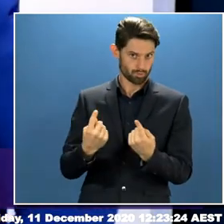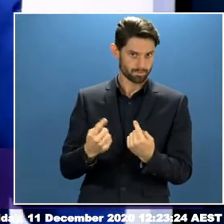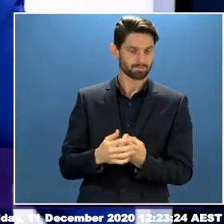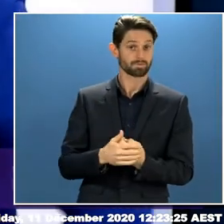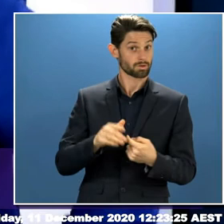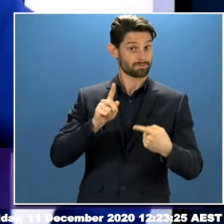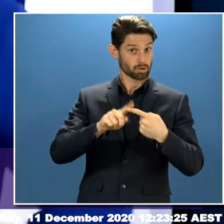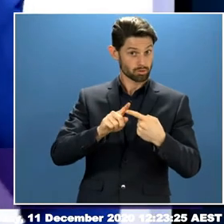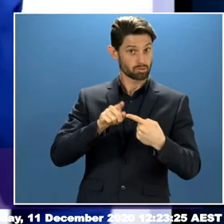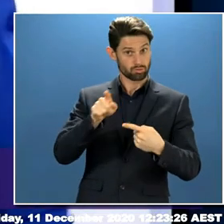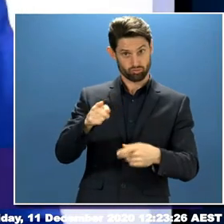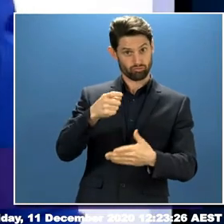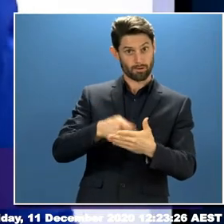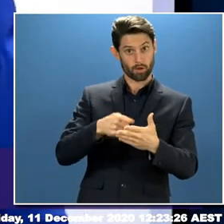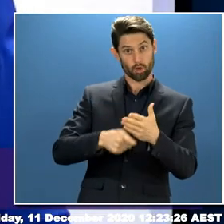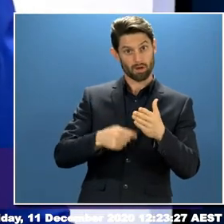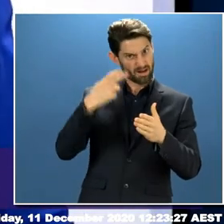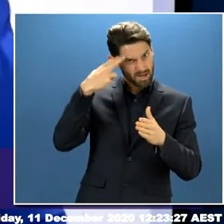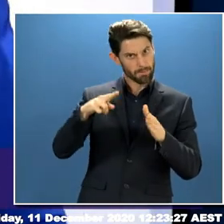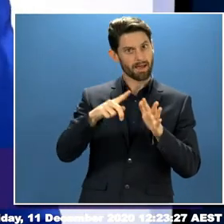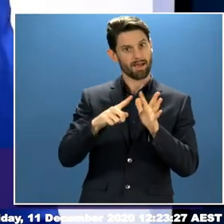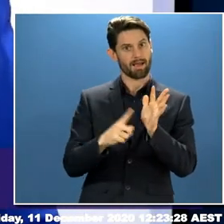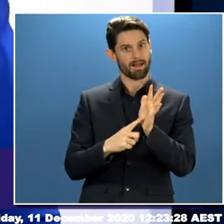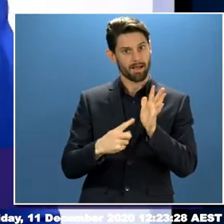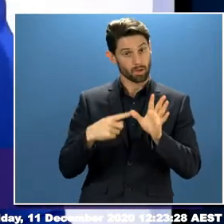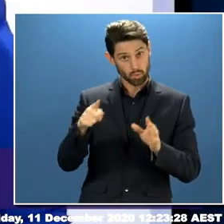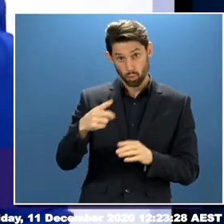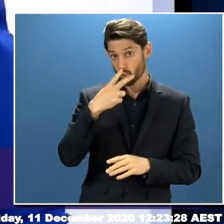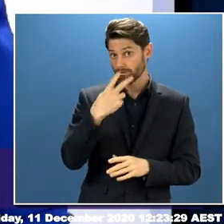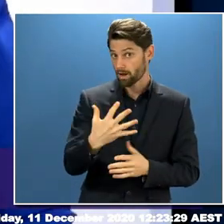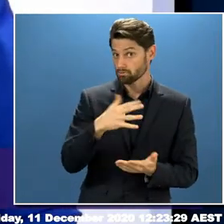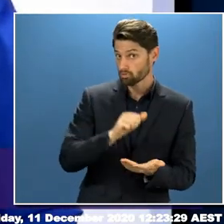You prefer to be called Ella, and you are now 25 years old? Yes.